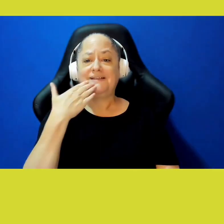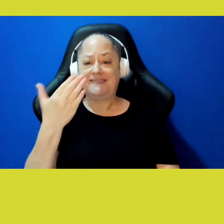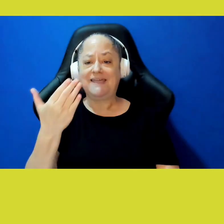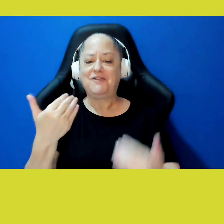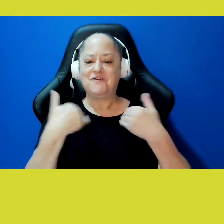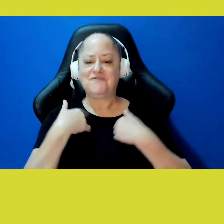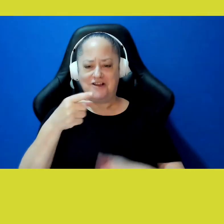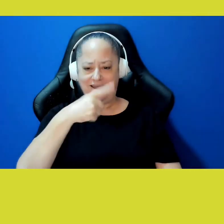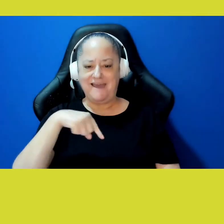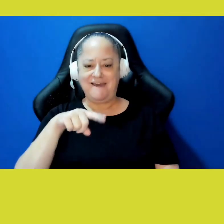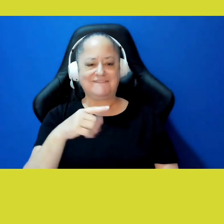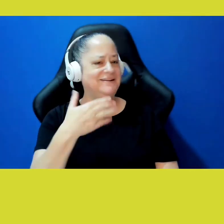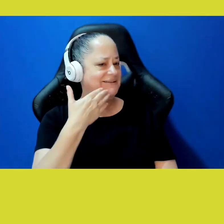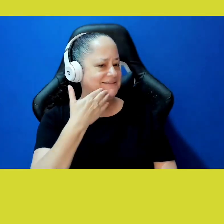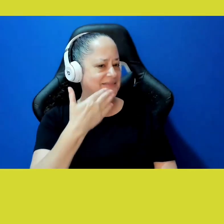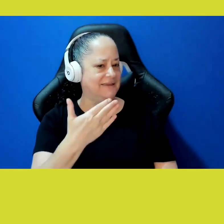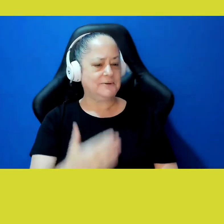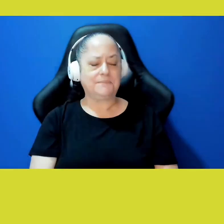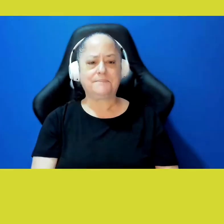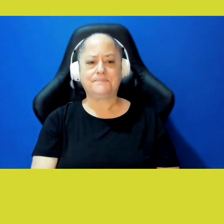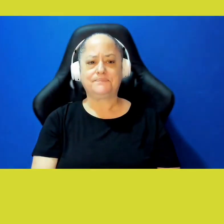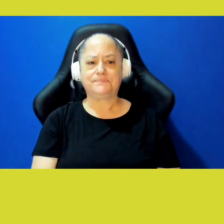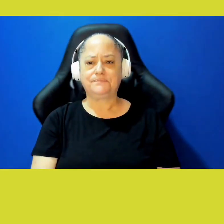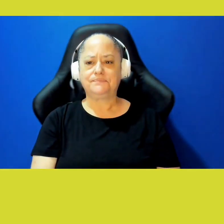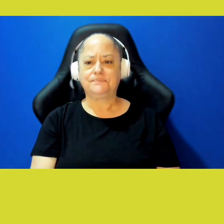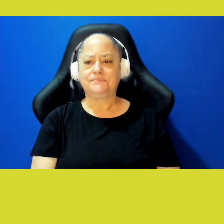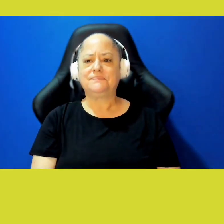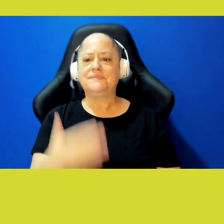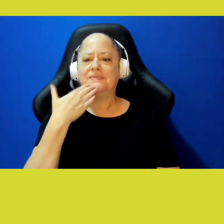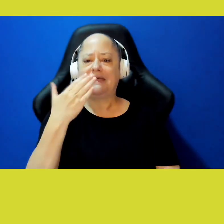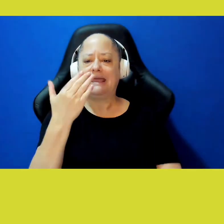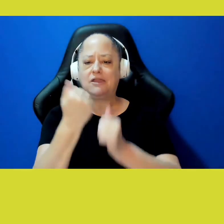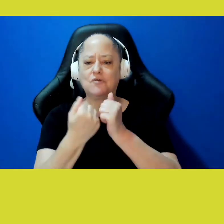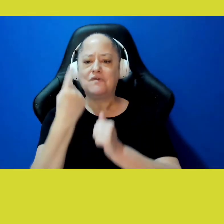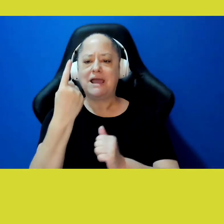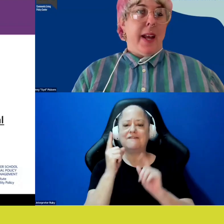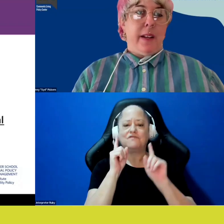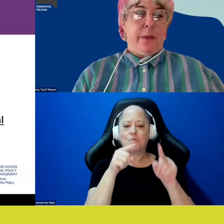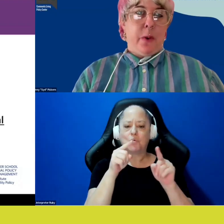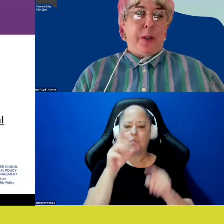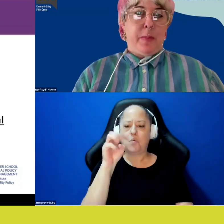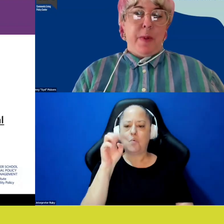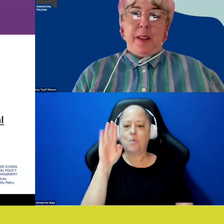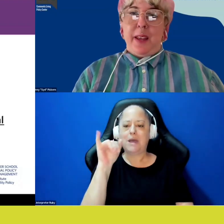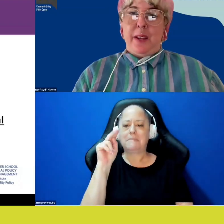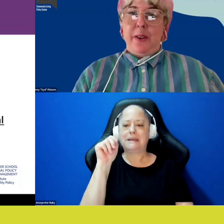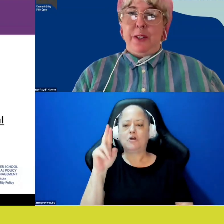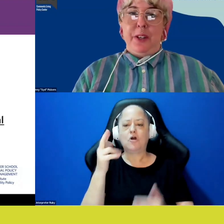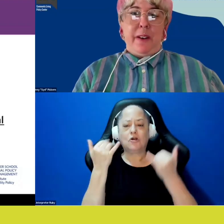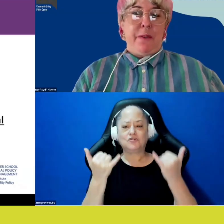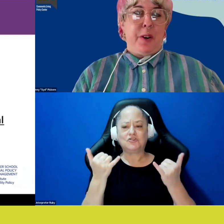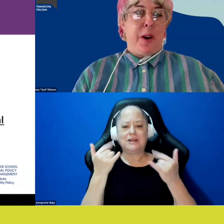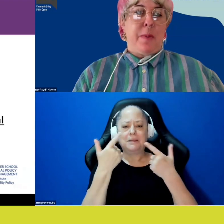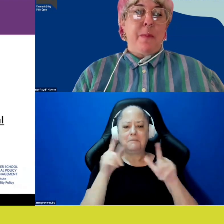Thank you. Yes, thank you to everyone for attending the webinar today. And, of course, big thank you to Jennifer and